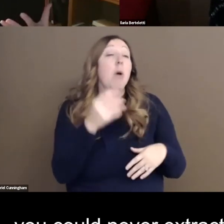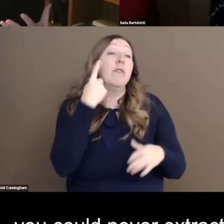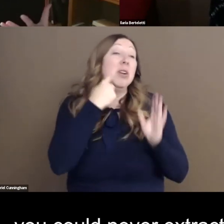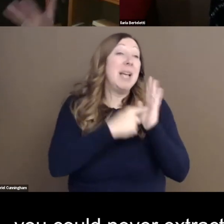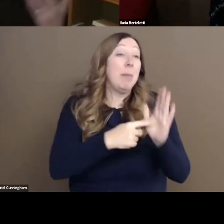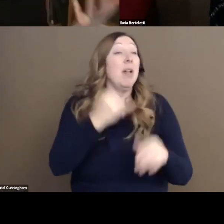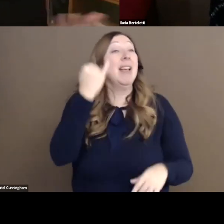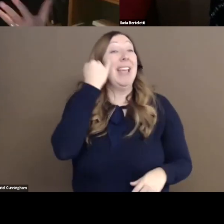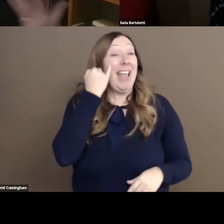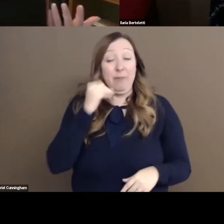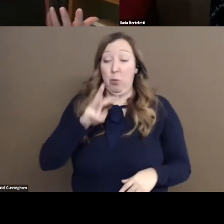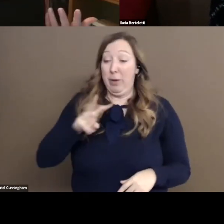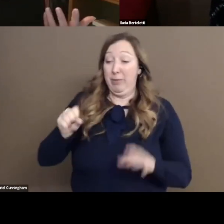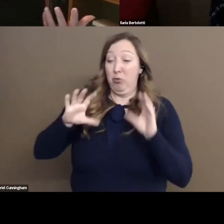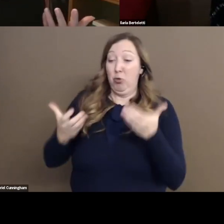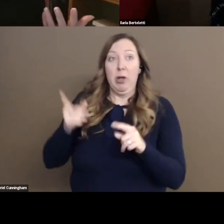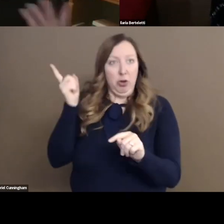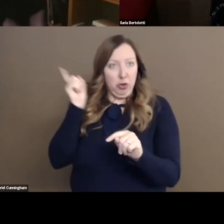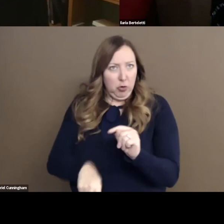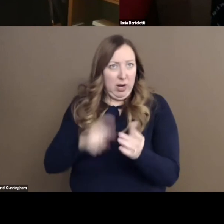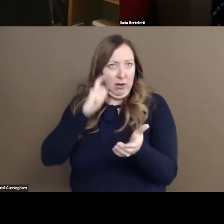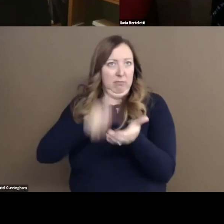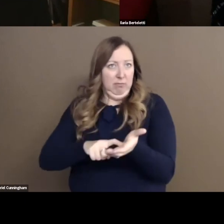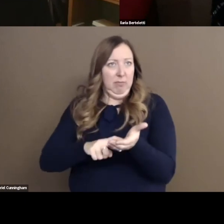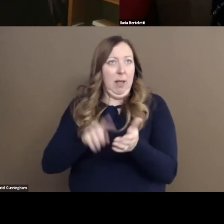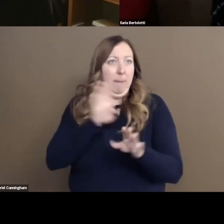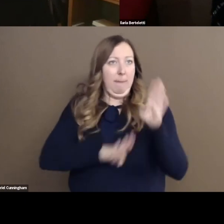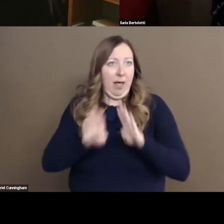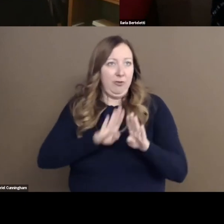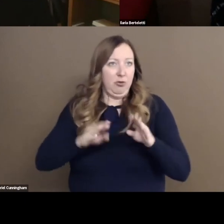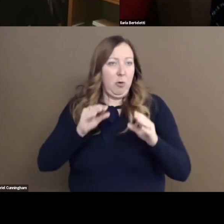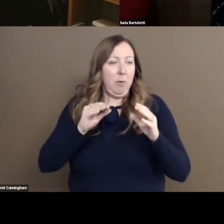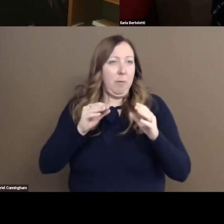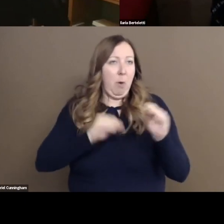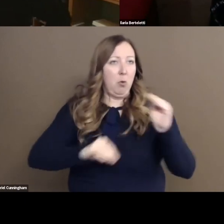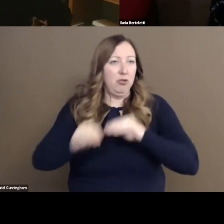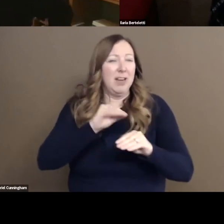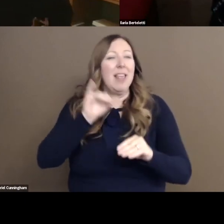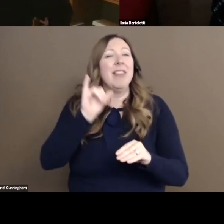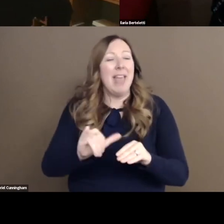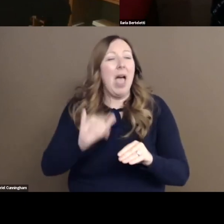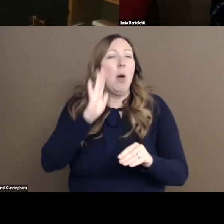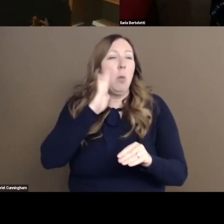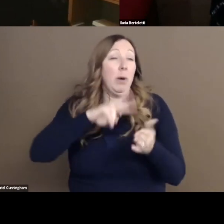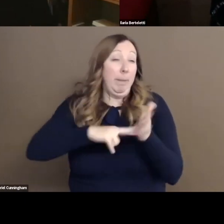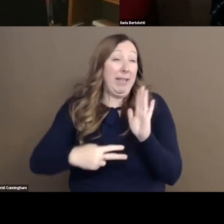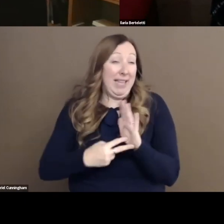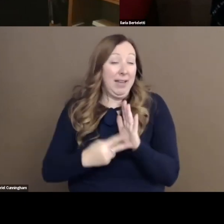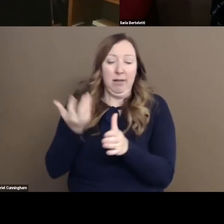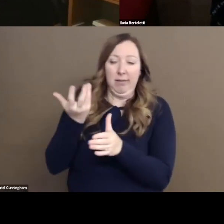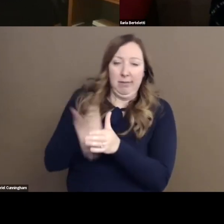walker and determine which direction is walking that would be a case of absence structure